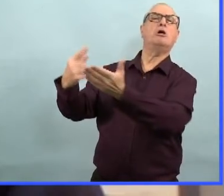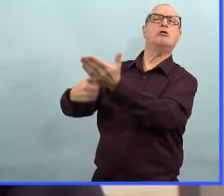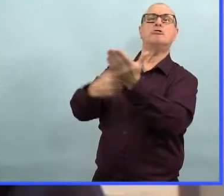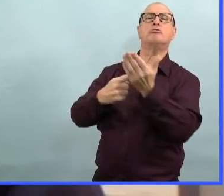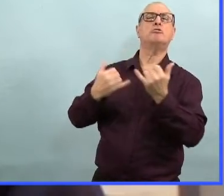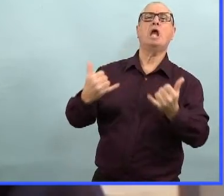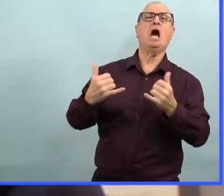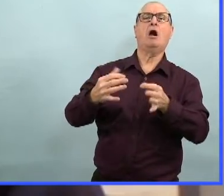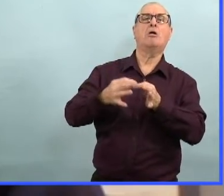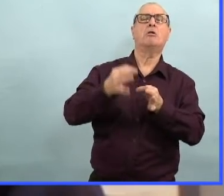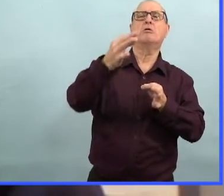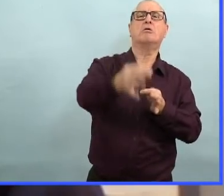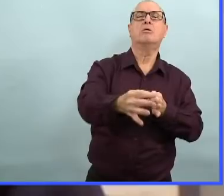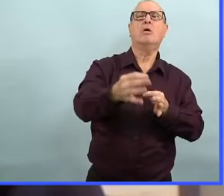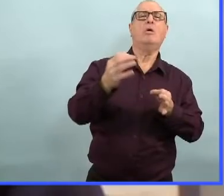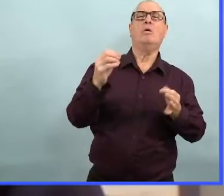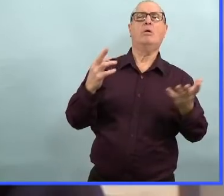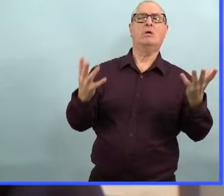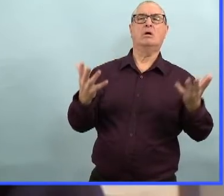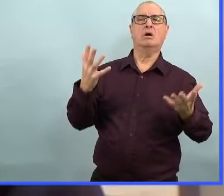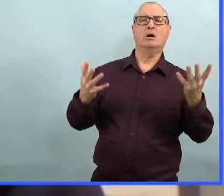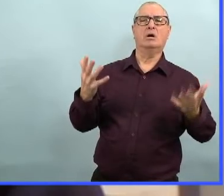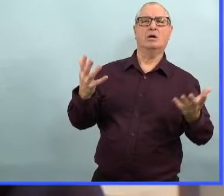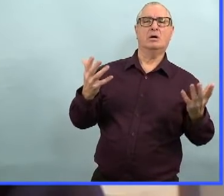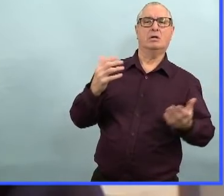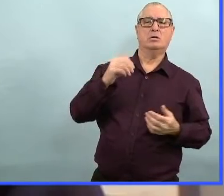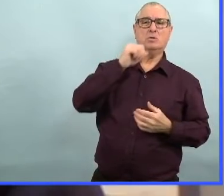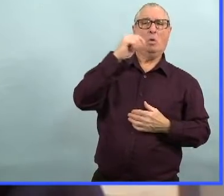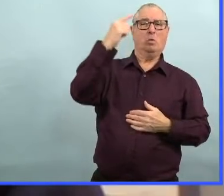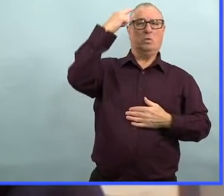extended further you know don't you think that parents and teachers are owed that information